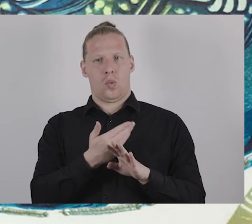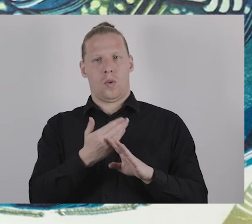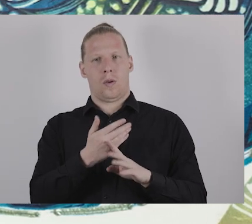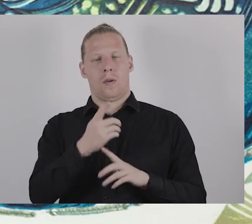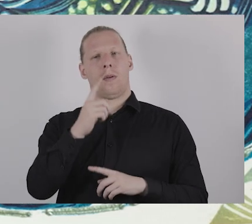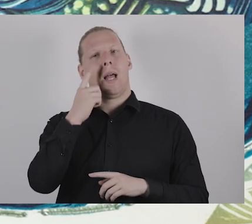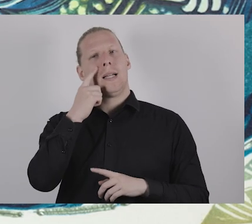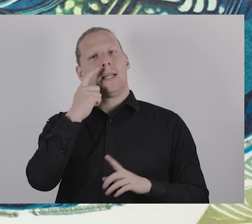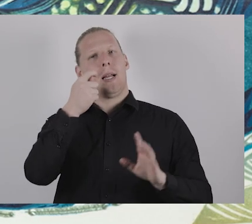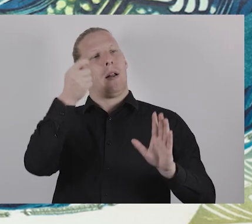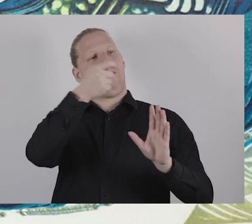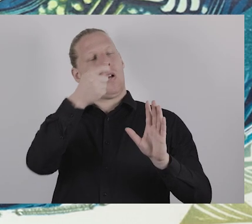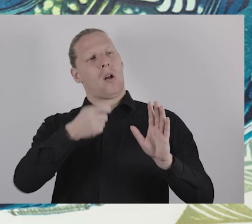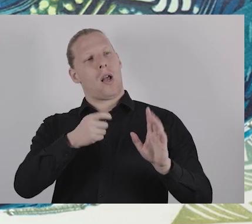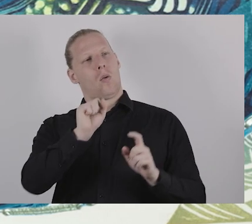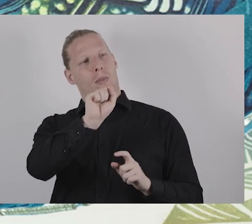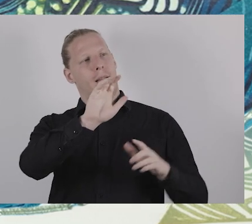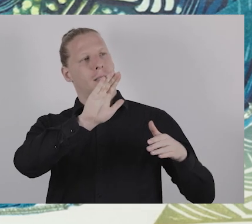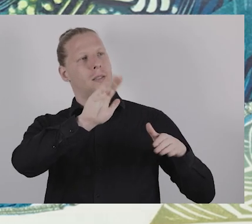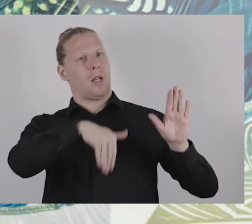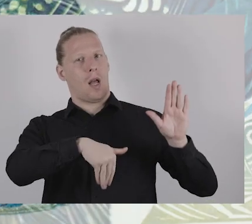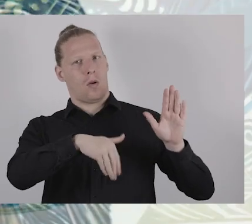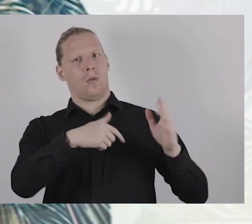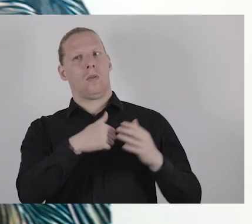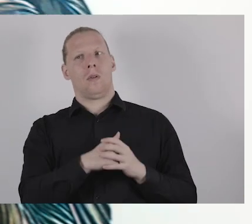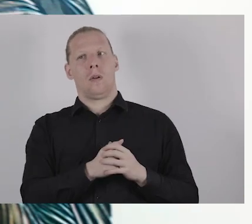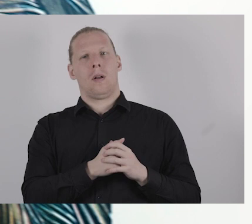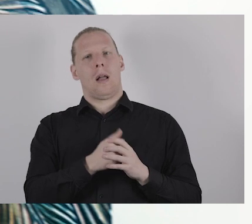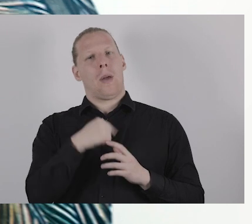I could take some of the imagery from whakairo...